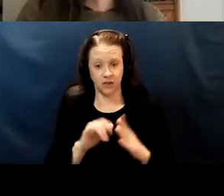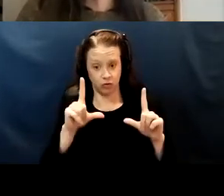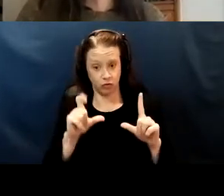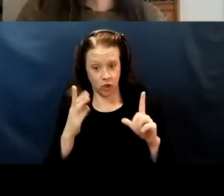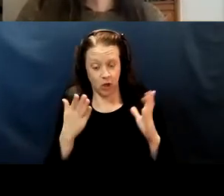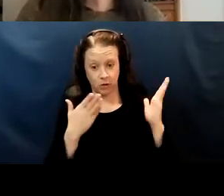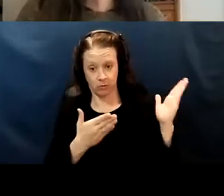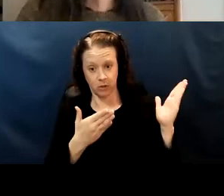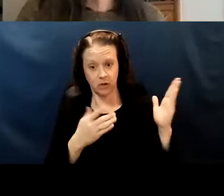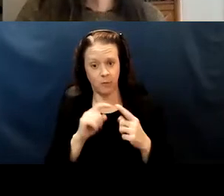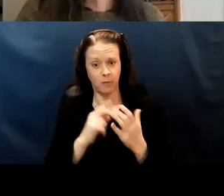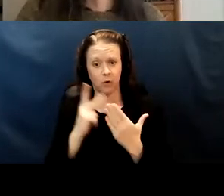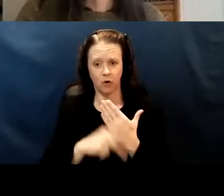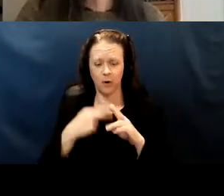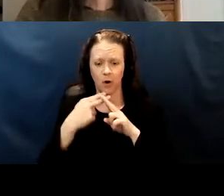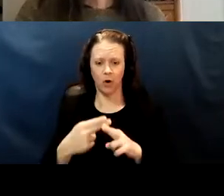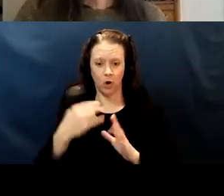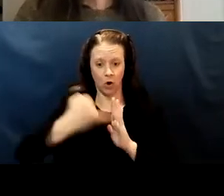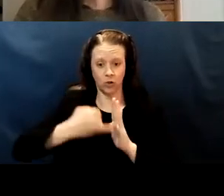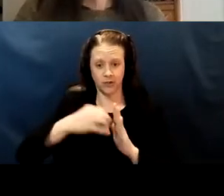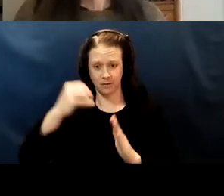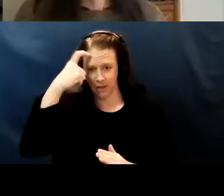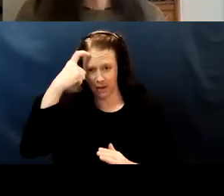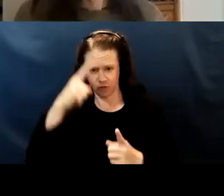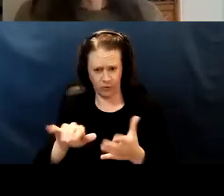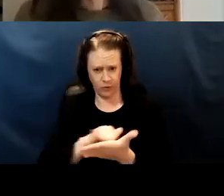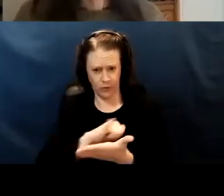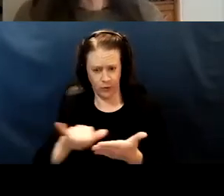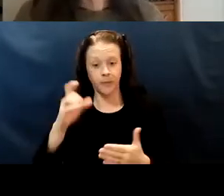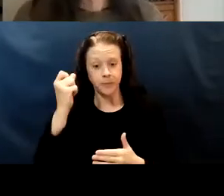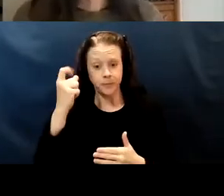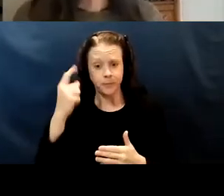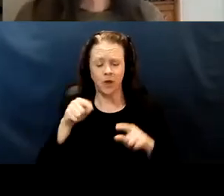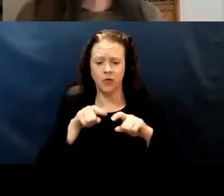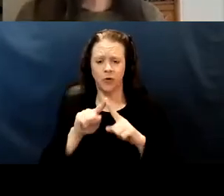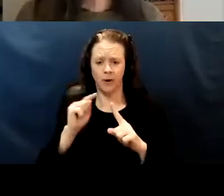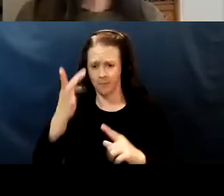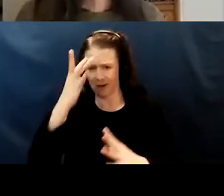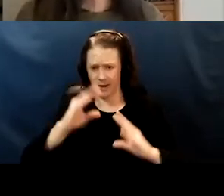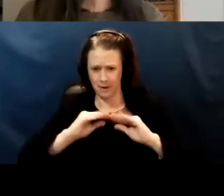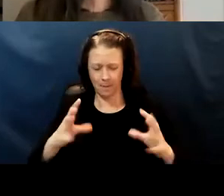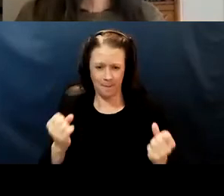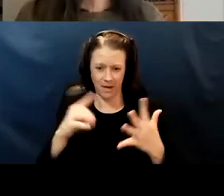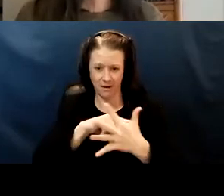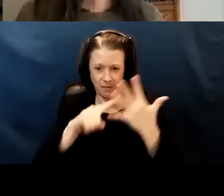minds, which is out of New York. But as you can imagine during the pandemic, many of these programs that typically were done in